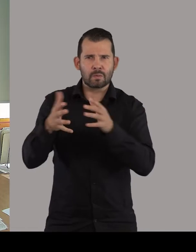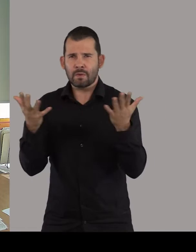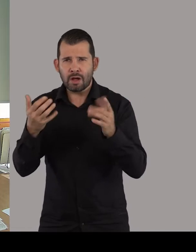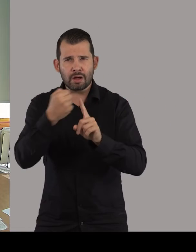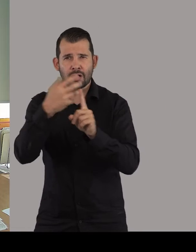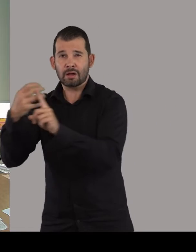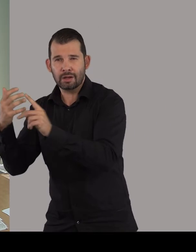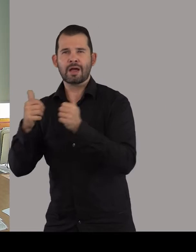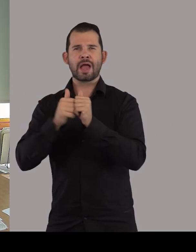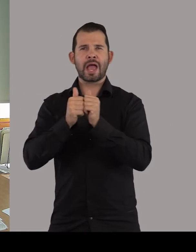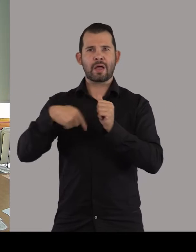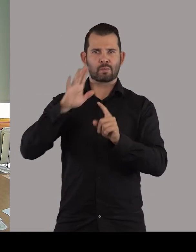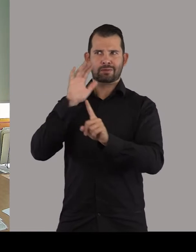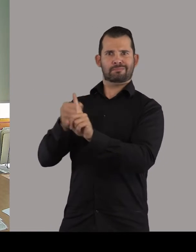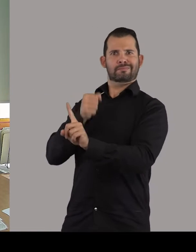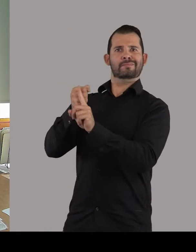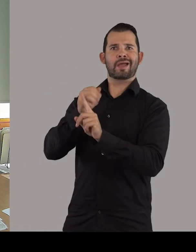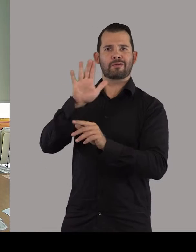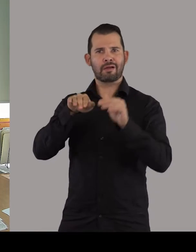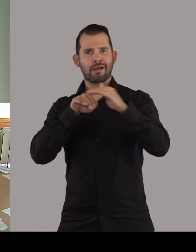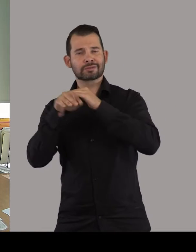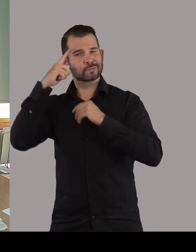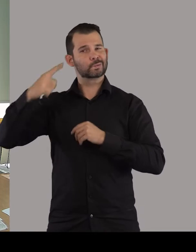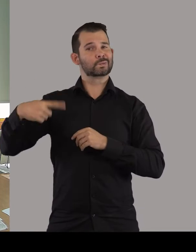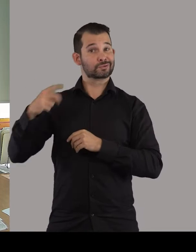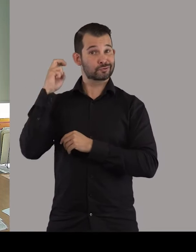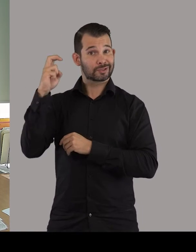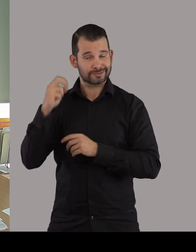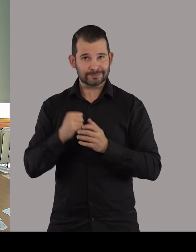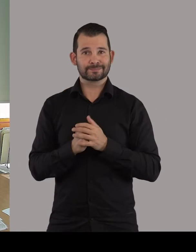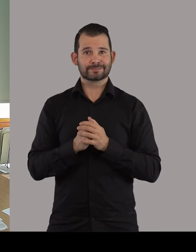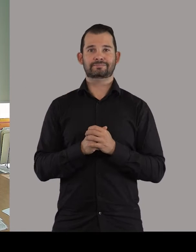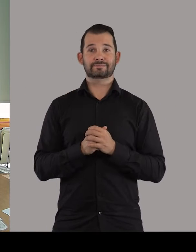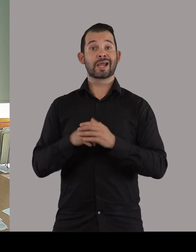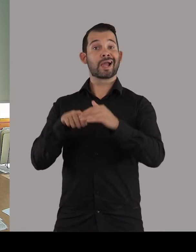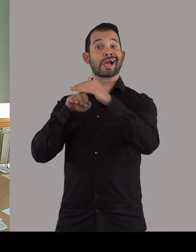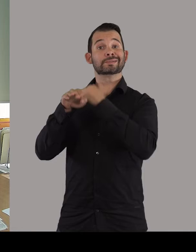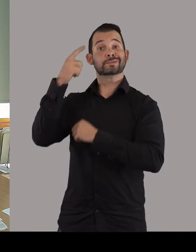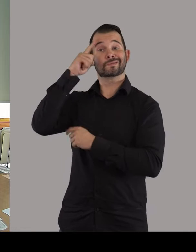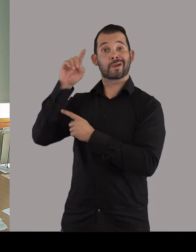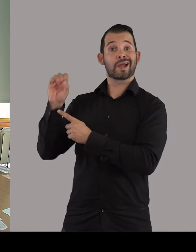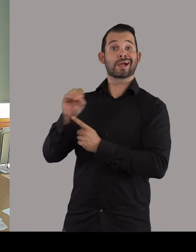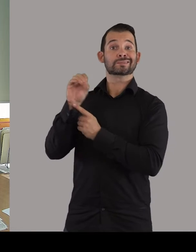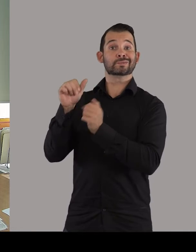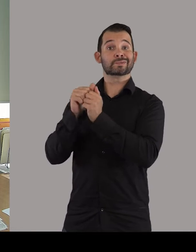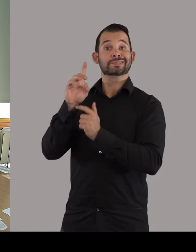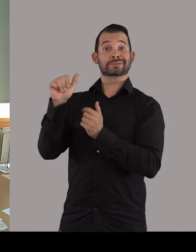and how they impact your access to Wheel-Trans. The Accessibility for Ontarians with Disabilities Act,